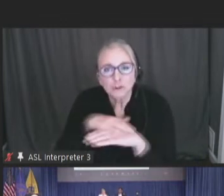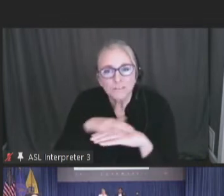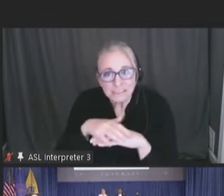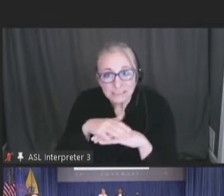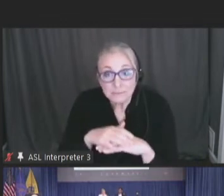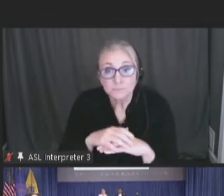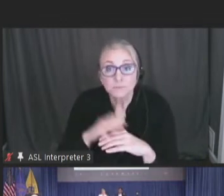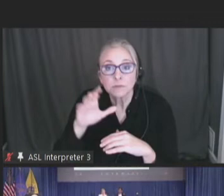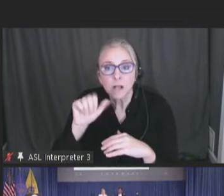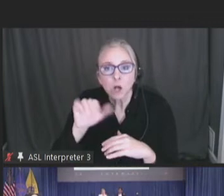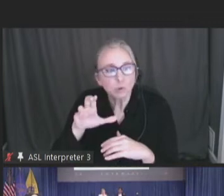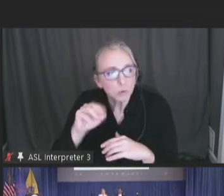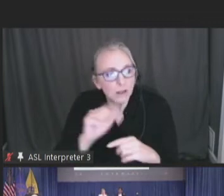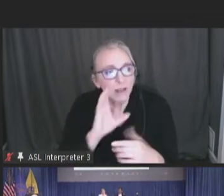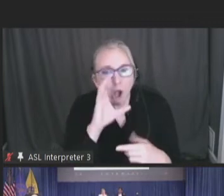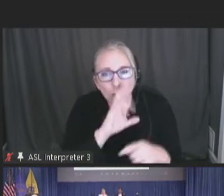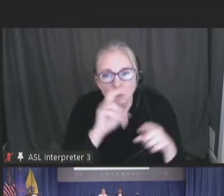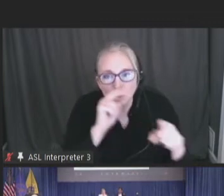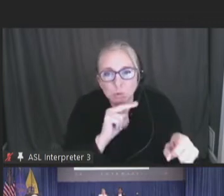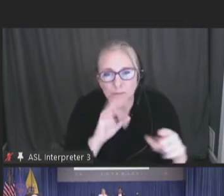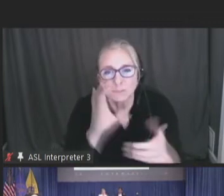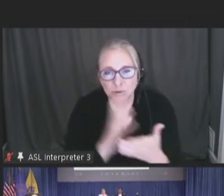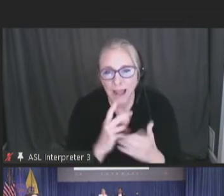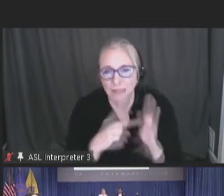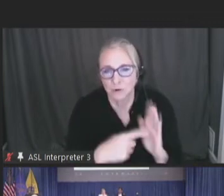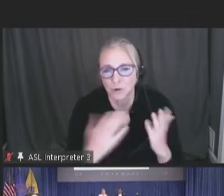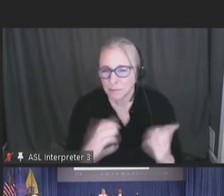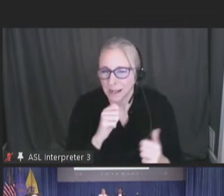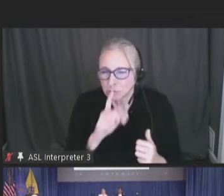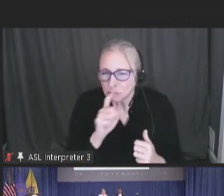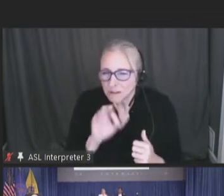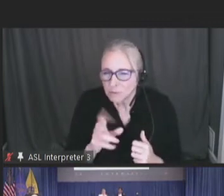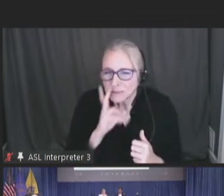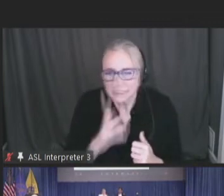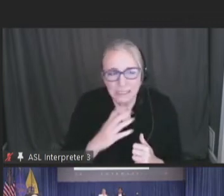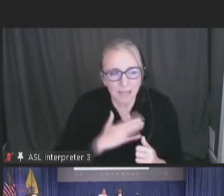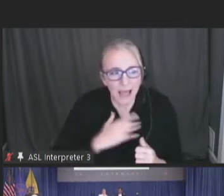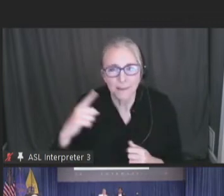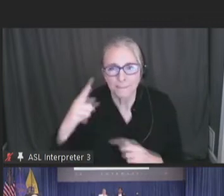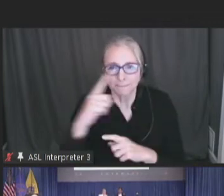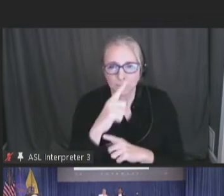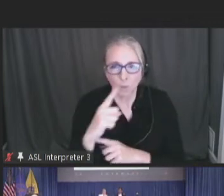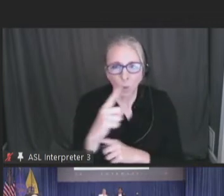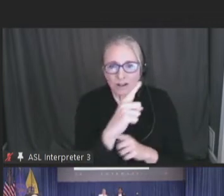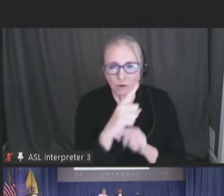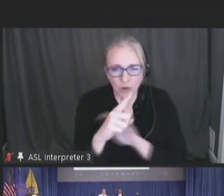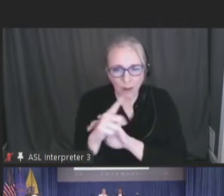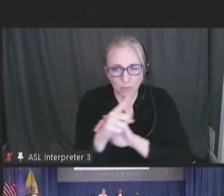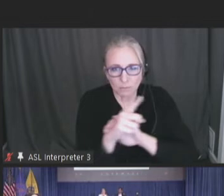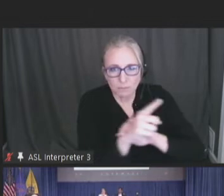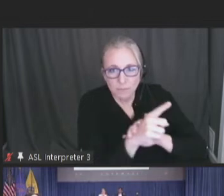showing here -- I don't know if you can see my pointer, but I'll say it. The glycoprotein C,